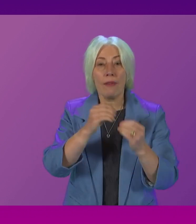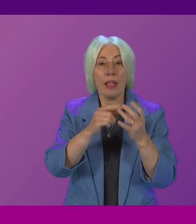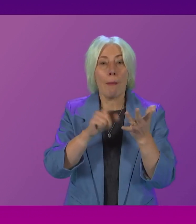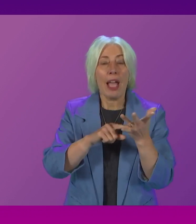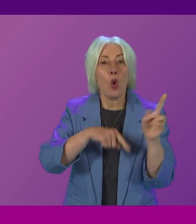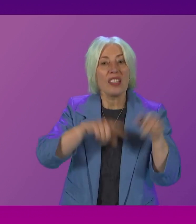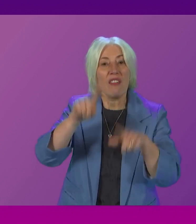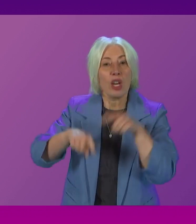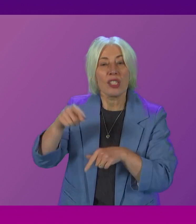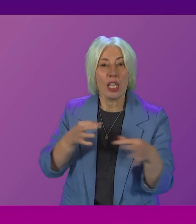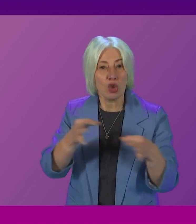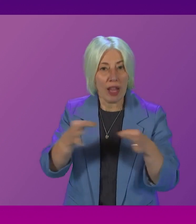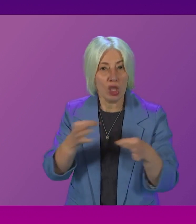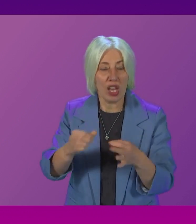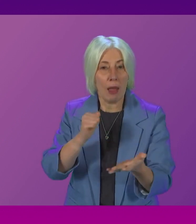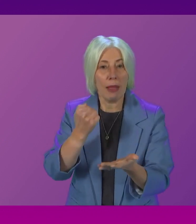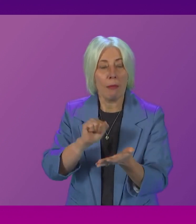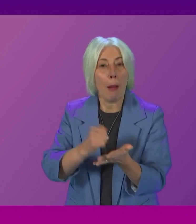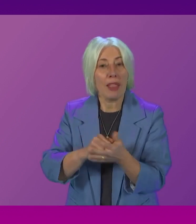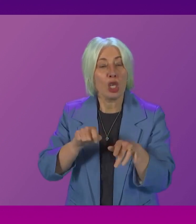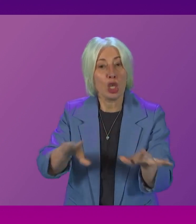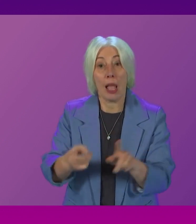which was published last week, sets out how the Scottish Government will do that.